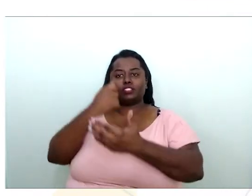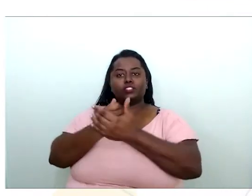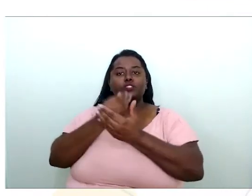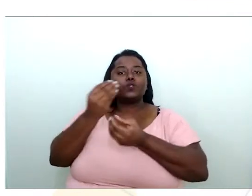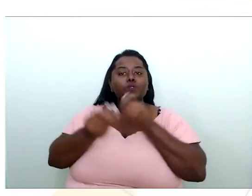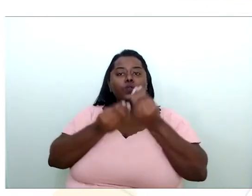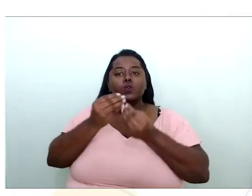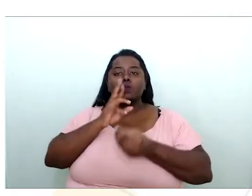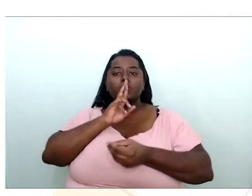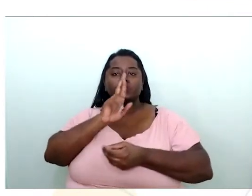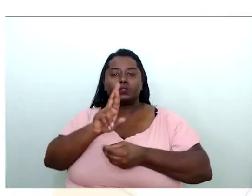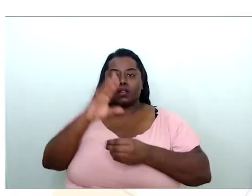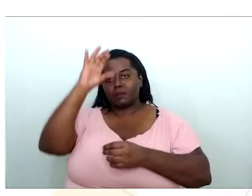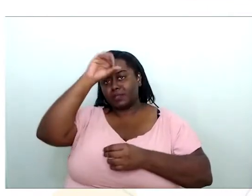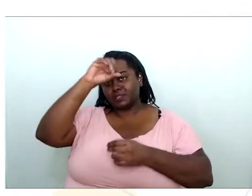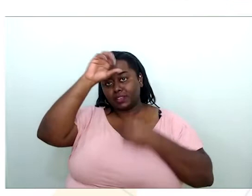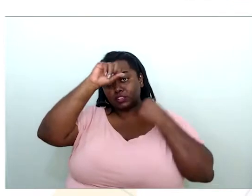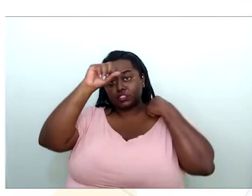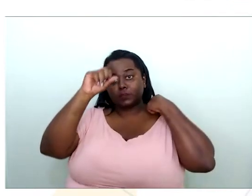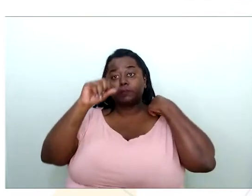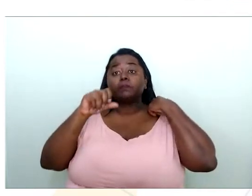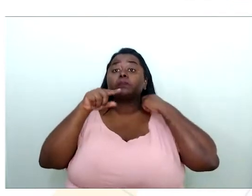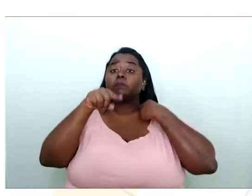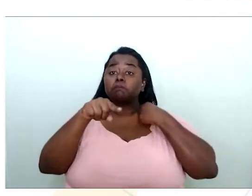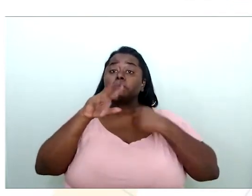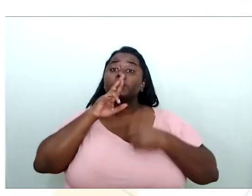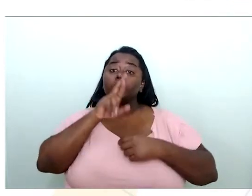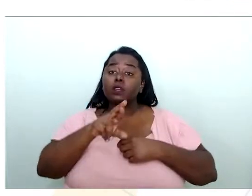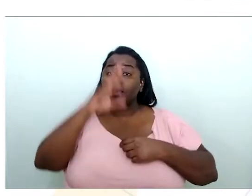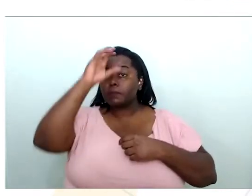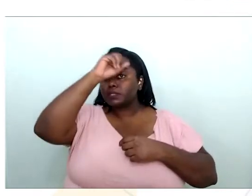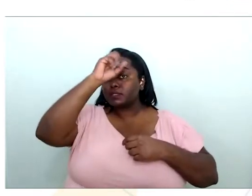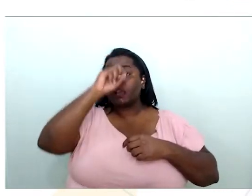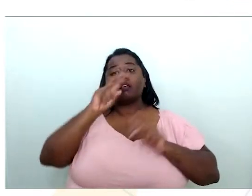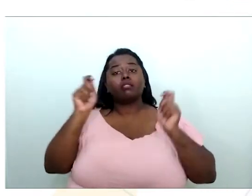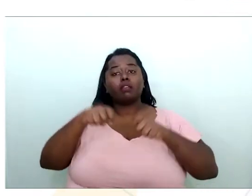learning outcomes and from learning outcomes you develop some sort of a